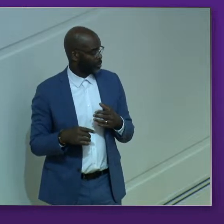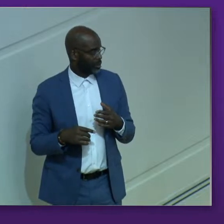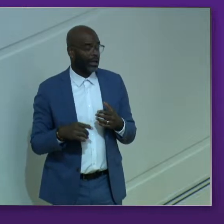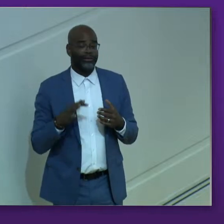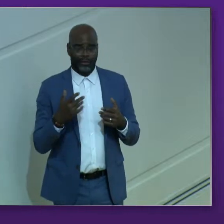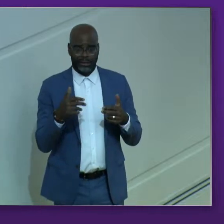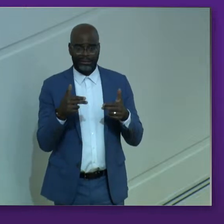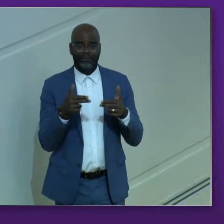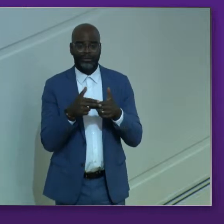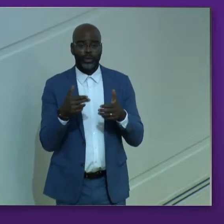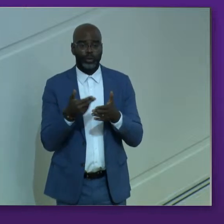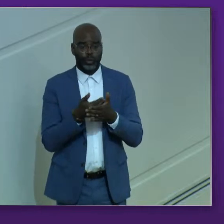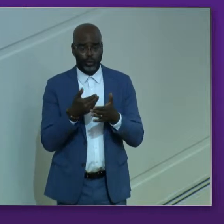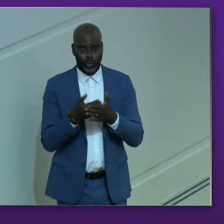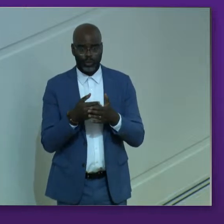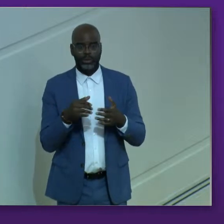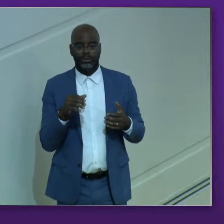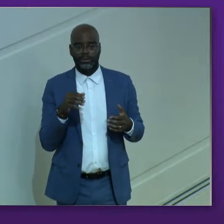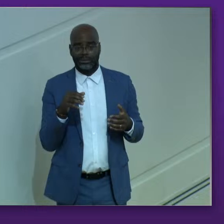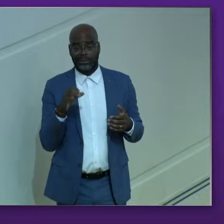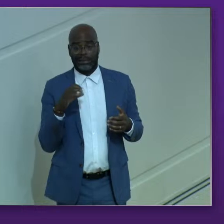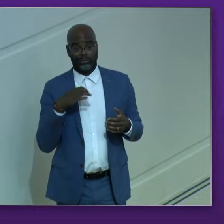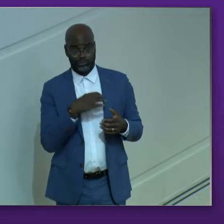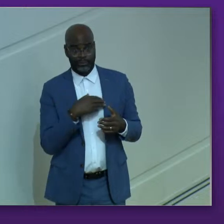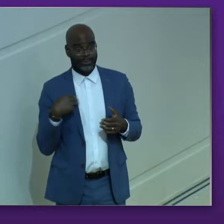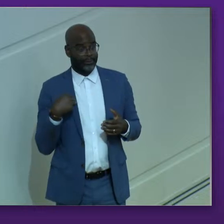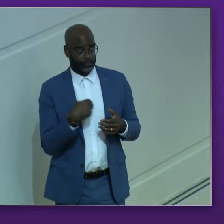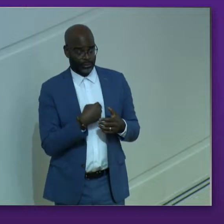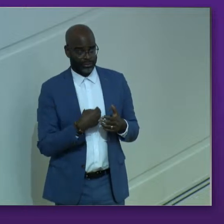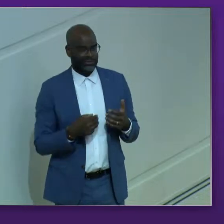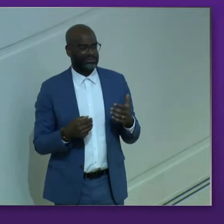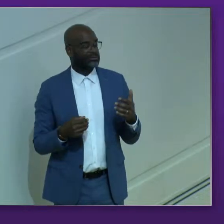SEE ON THE SLIDES THEIR NAMES